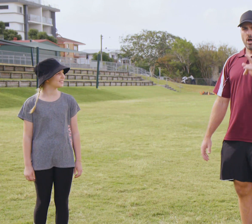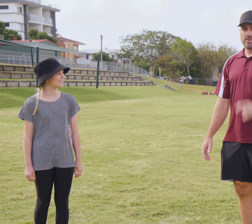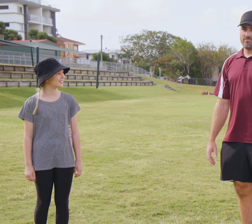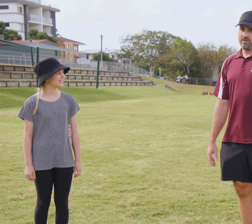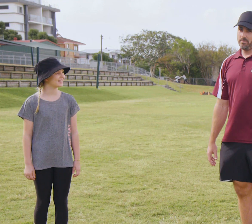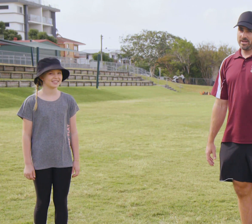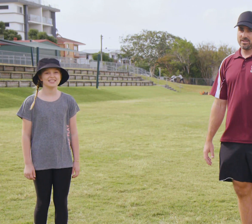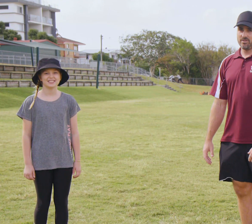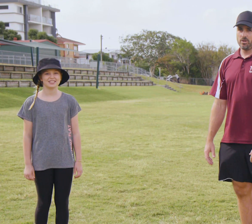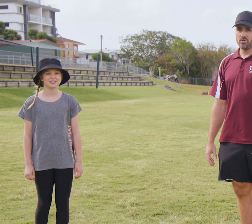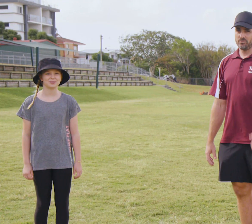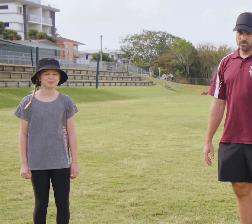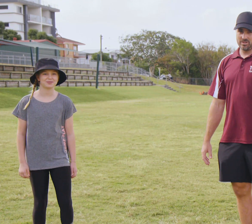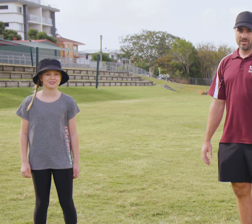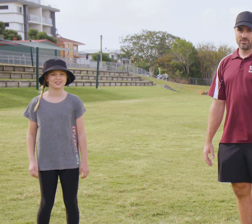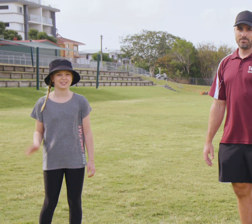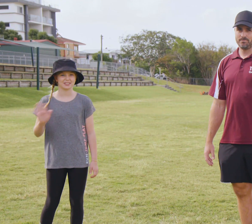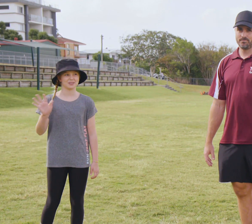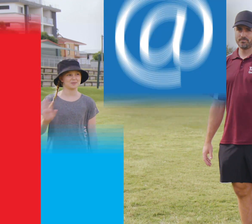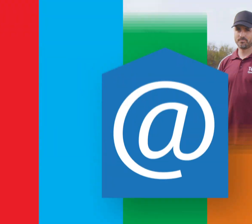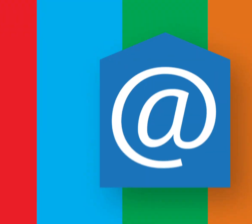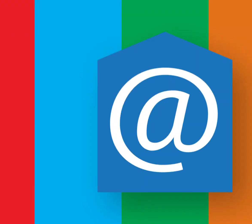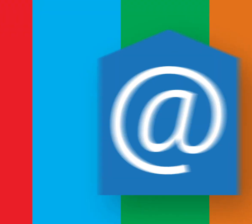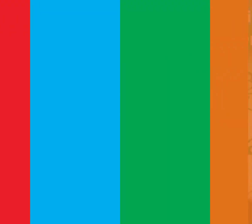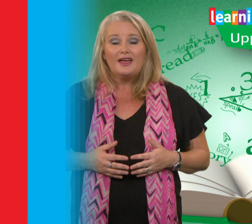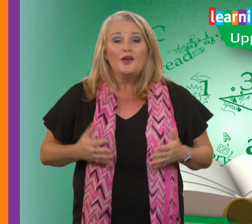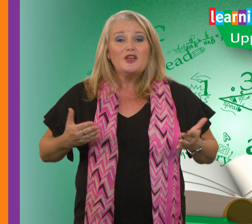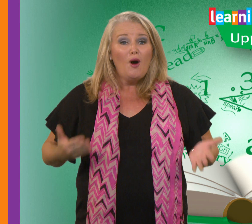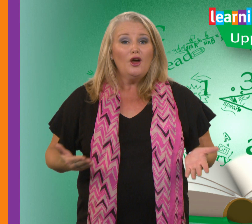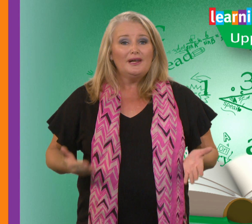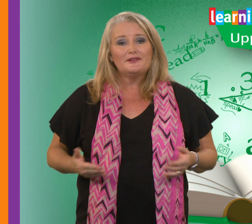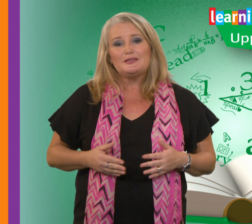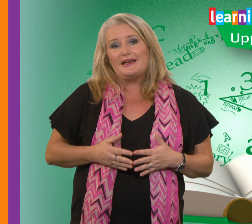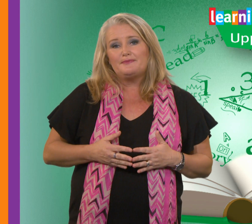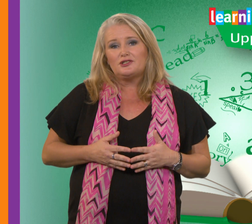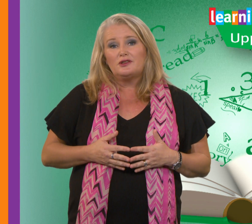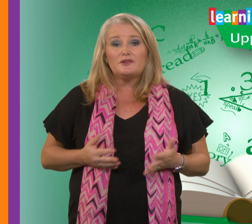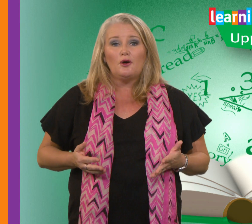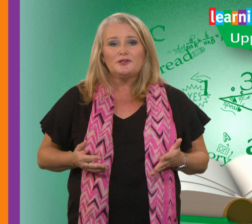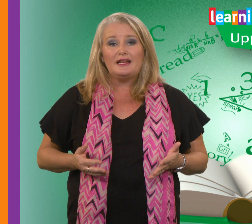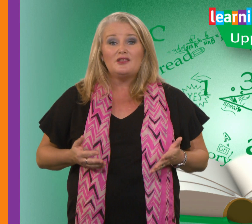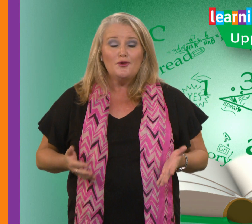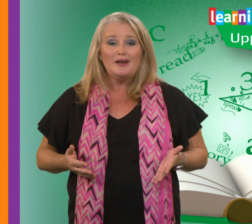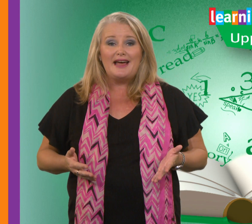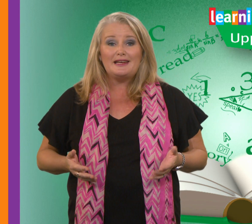Hope you're having fun being active at home, and we’ll see you next time. The Apollo 11 space mission that resulted in the Moon landing,